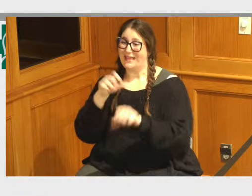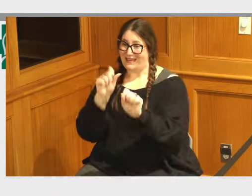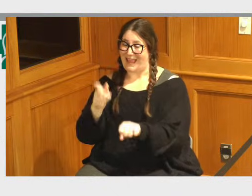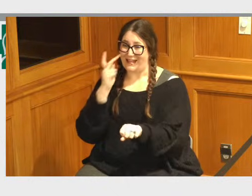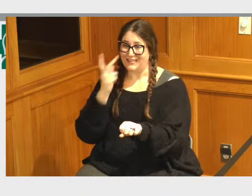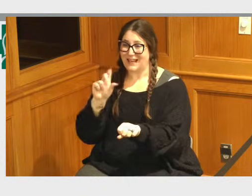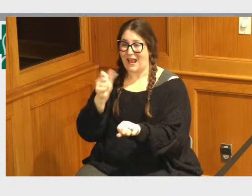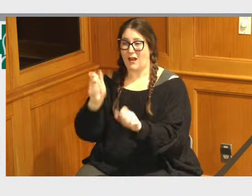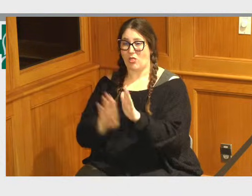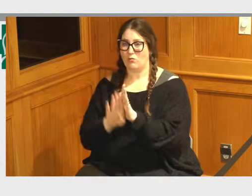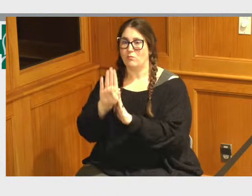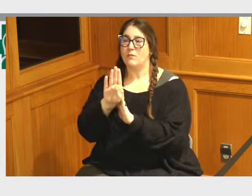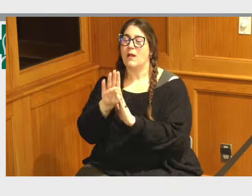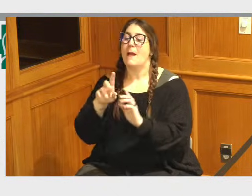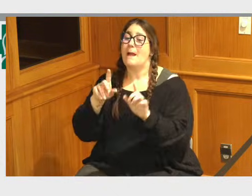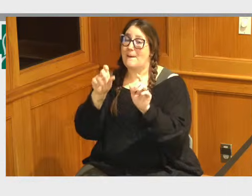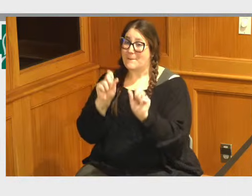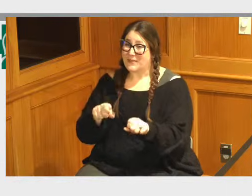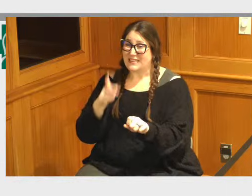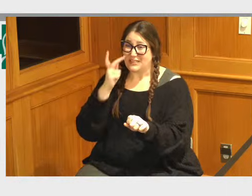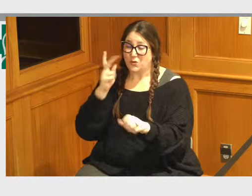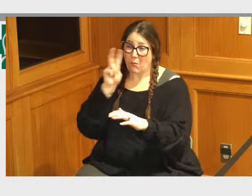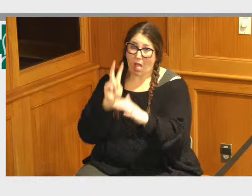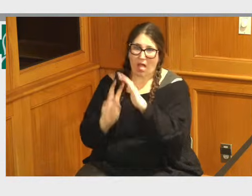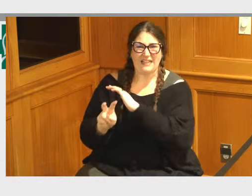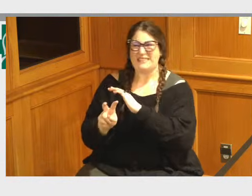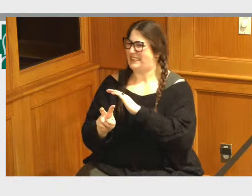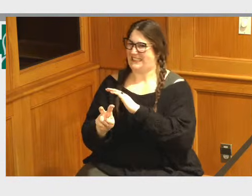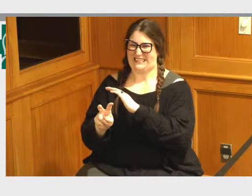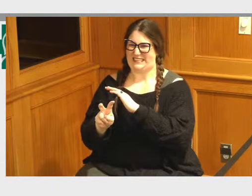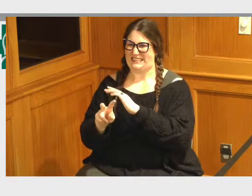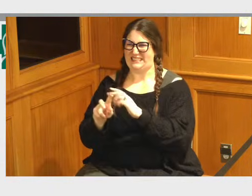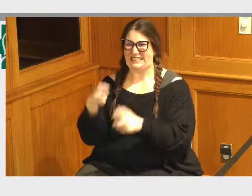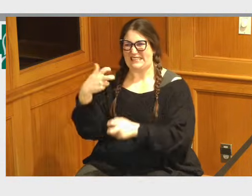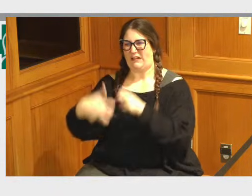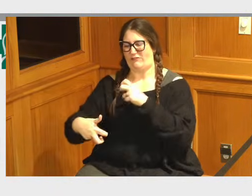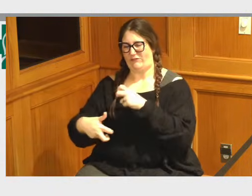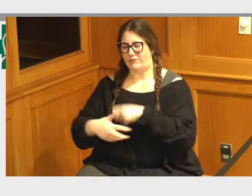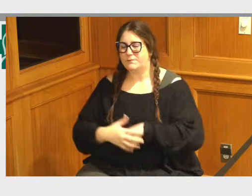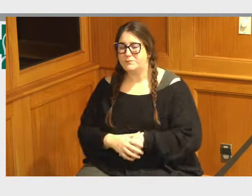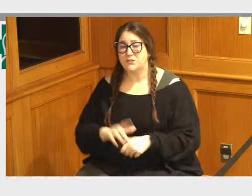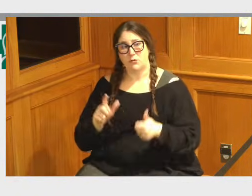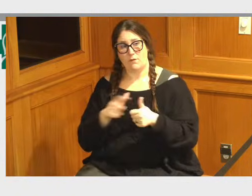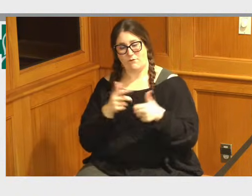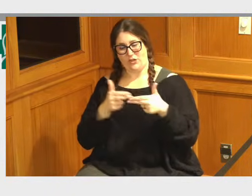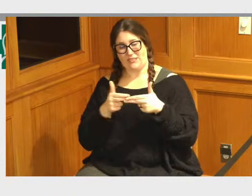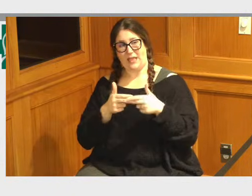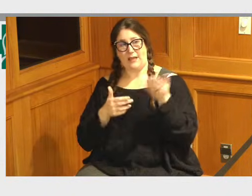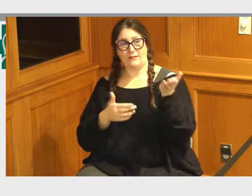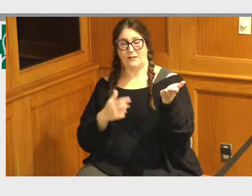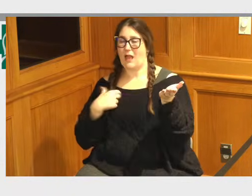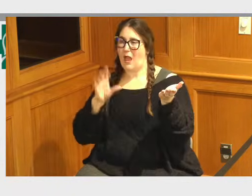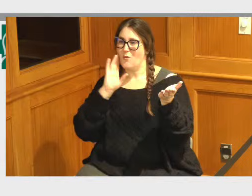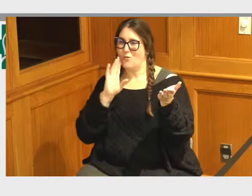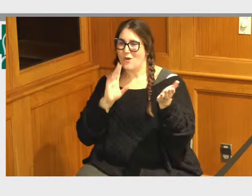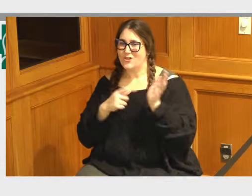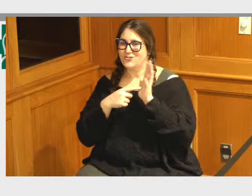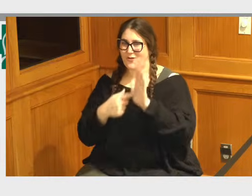prediction with with influenza. So the first slide I have here I'll point out we often talk